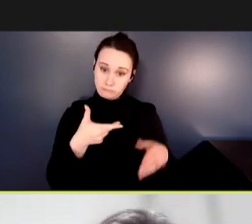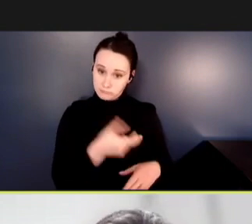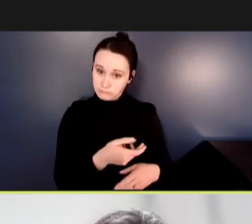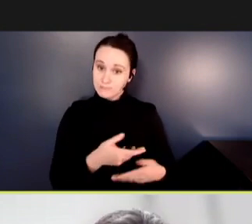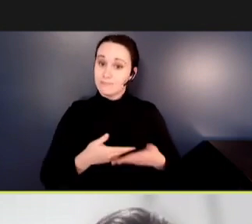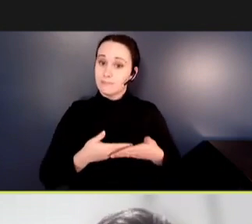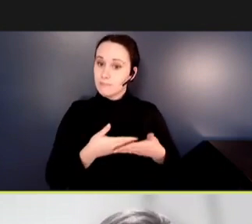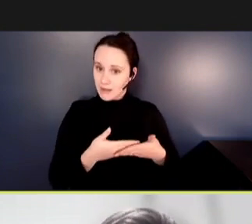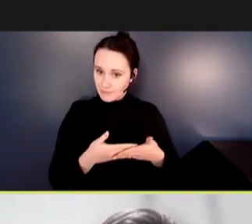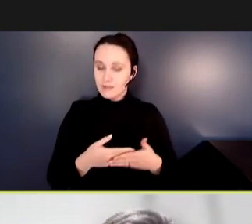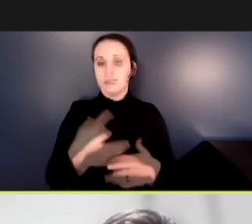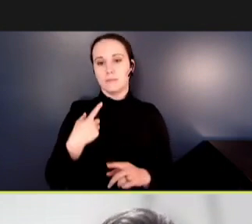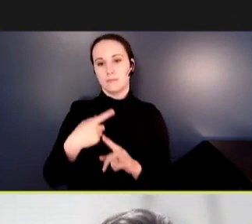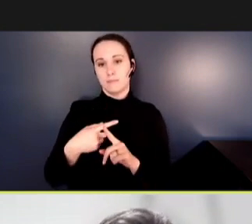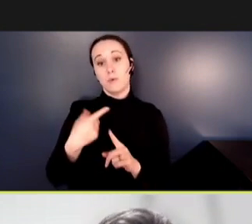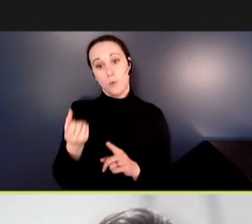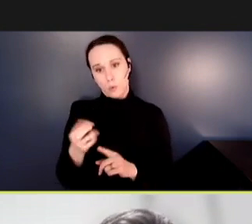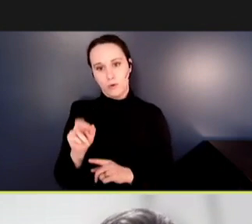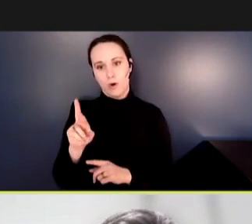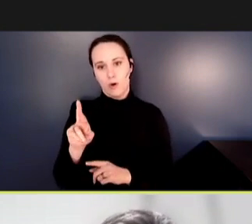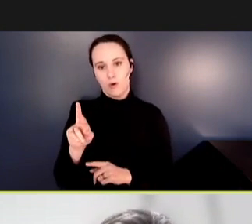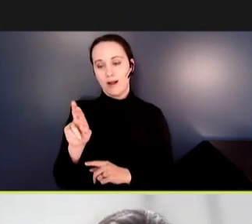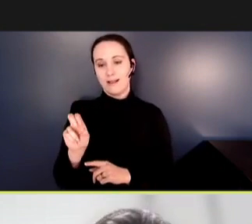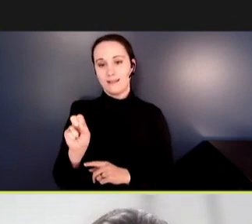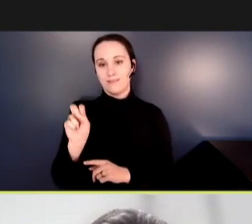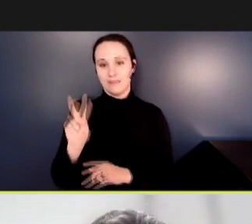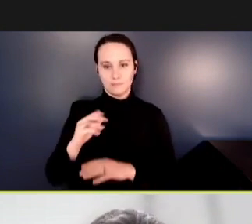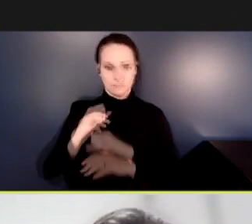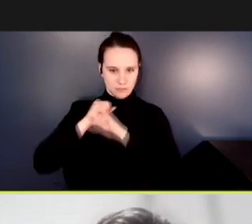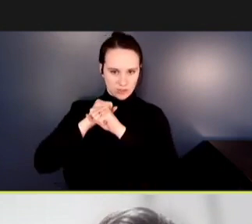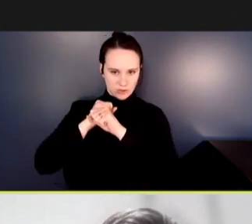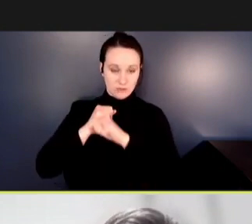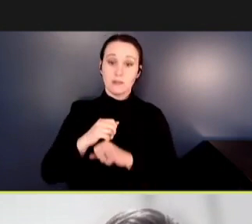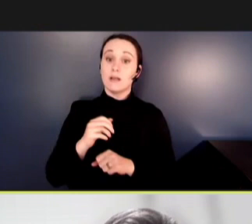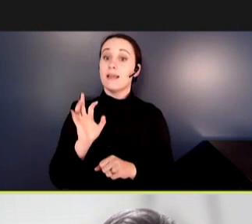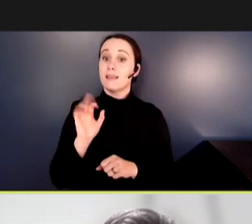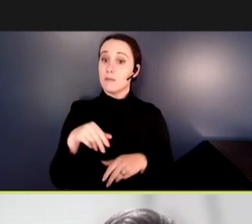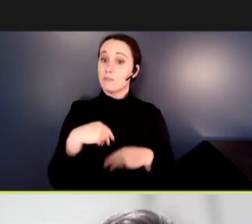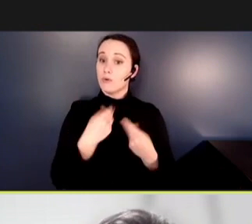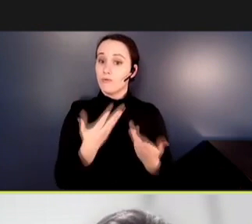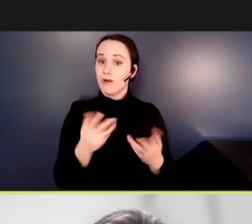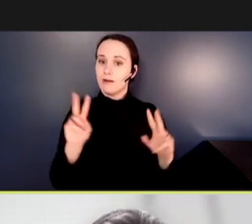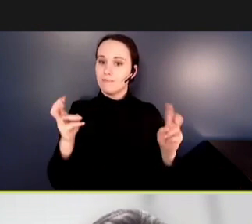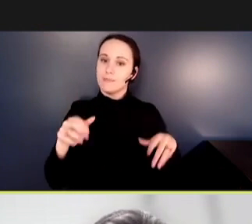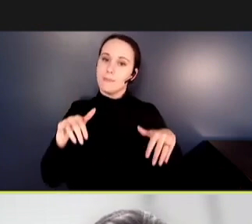vaccine it does provide passive immunity. And the current recommendation is that both products which